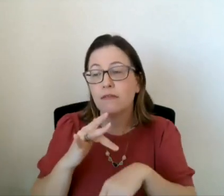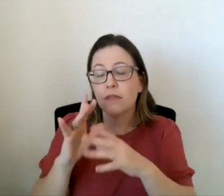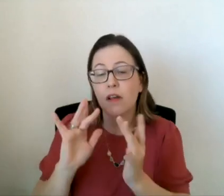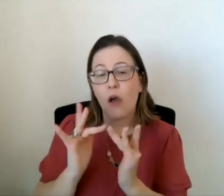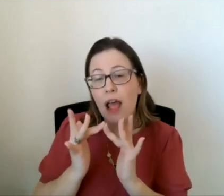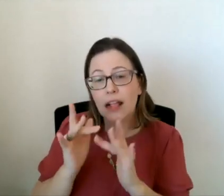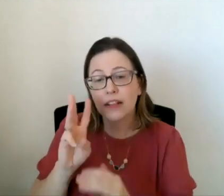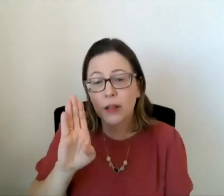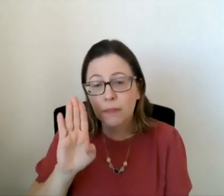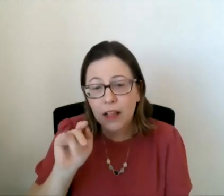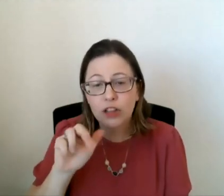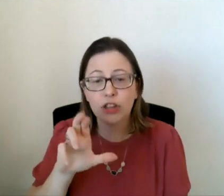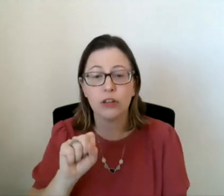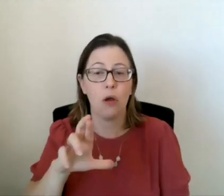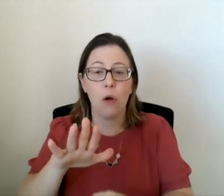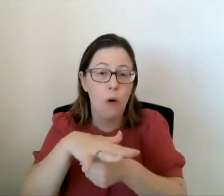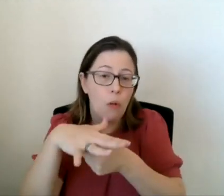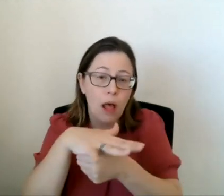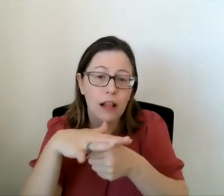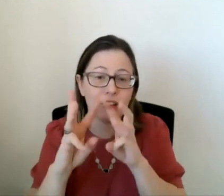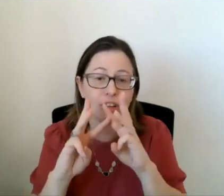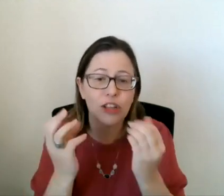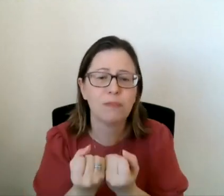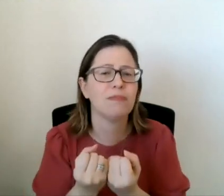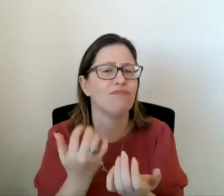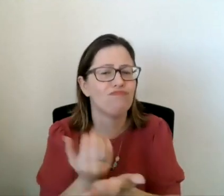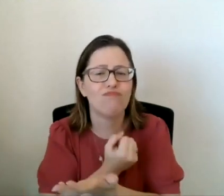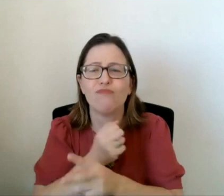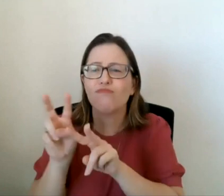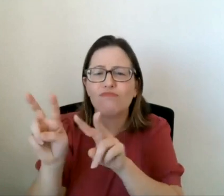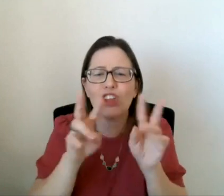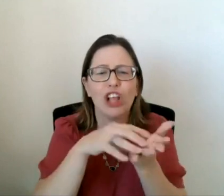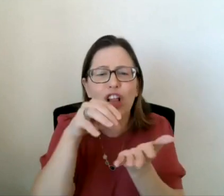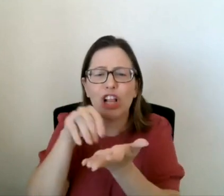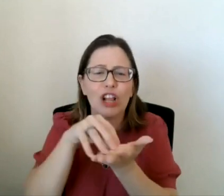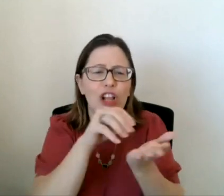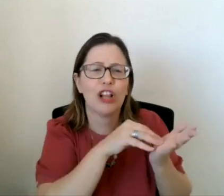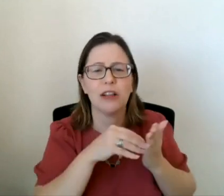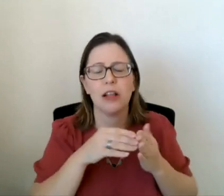resources and ways to network. You could go to webinars. You could network locally.